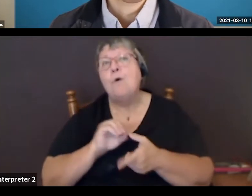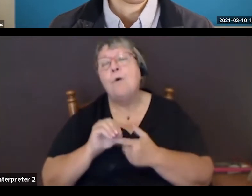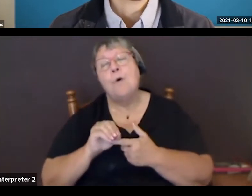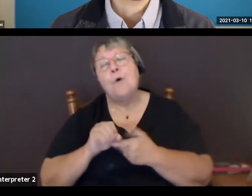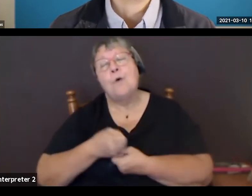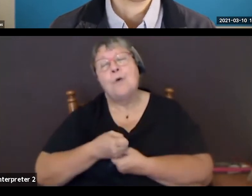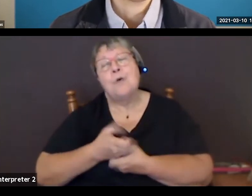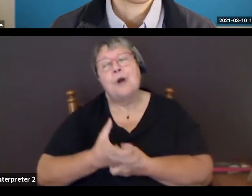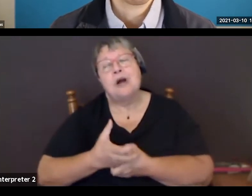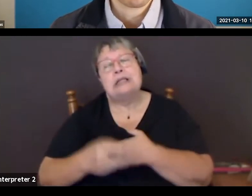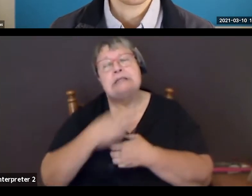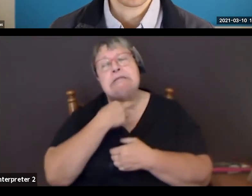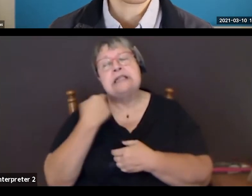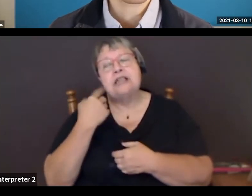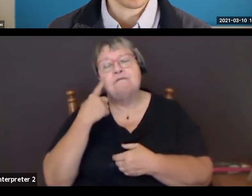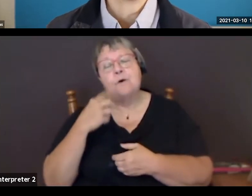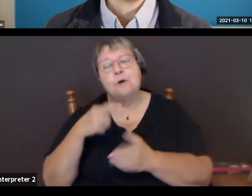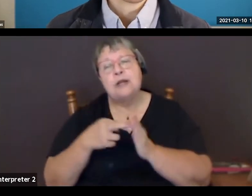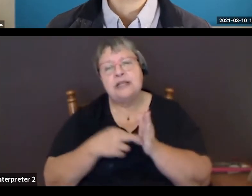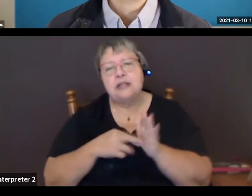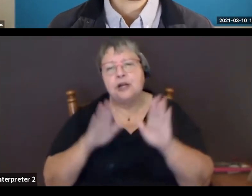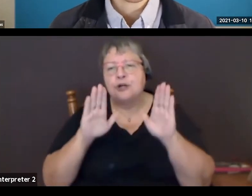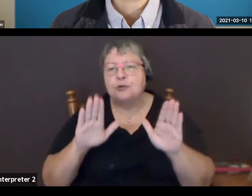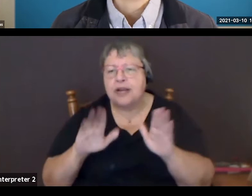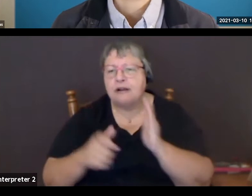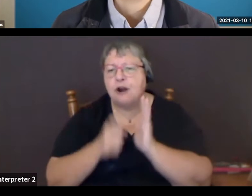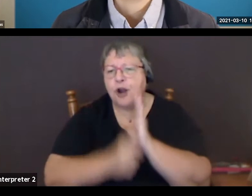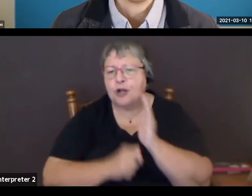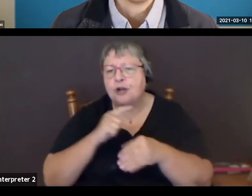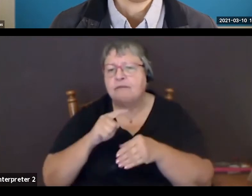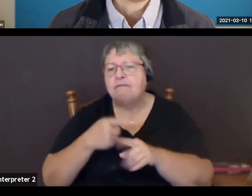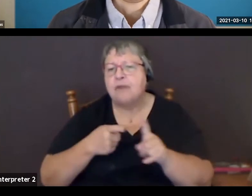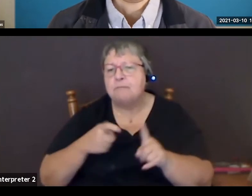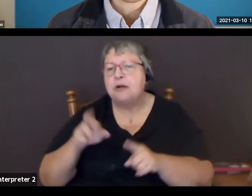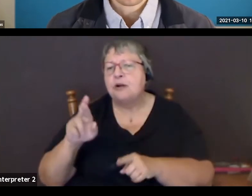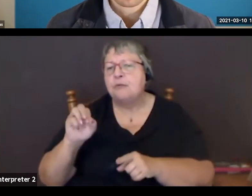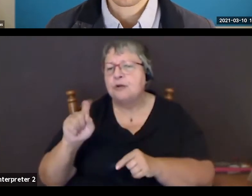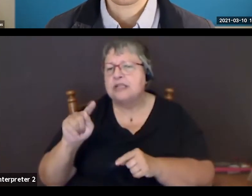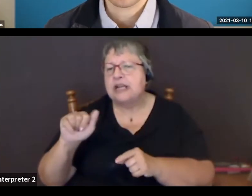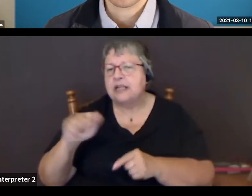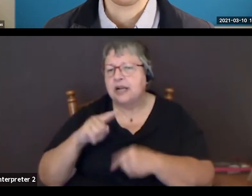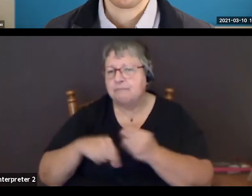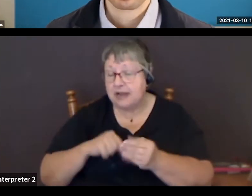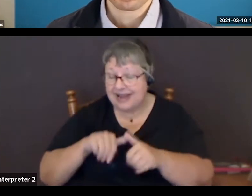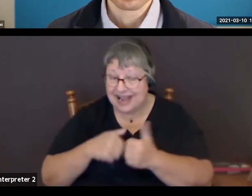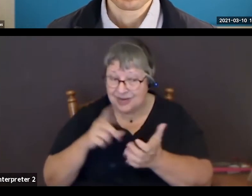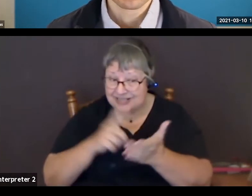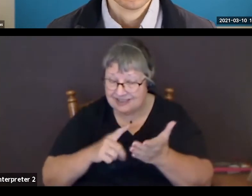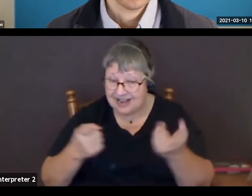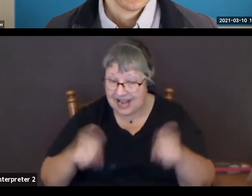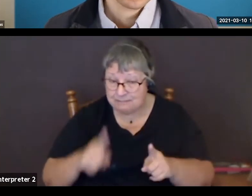This is great article from last year by Rosetta about how design happens, forced through scandal.